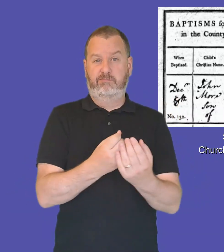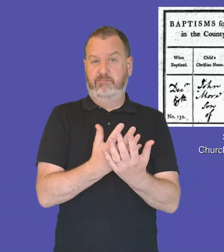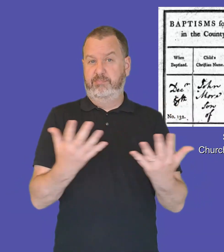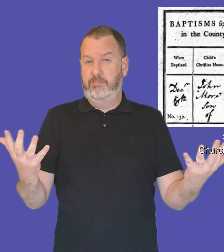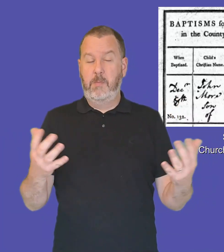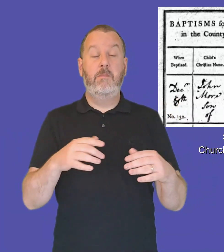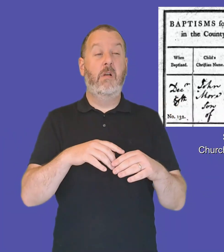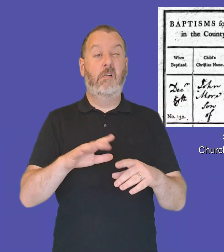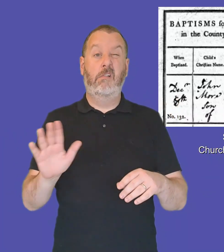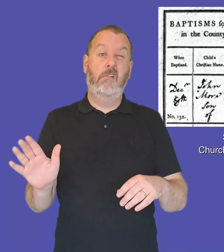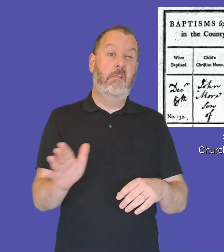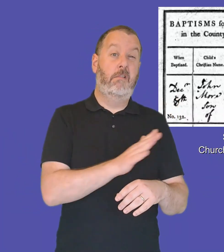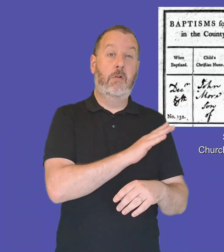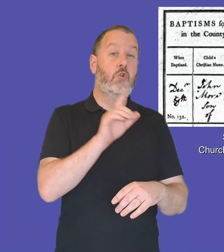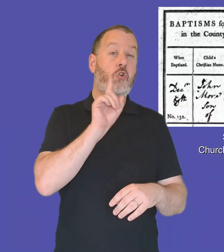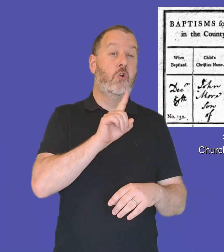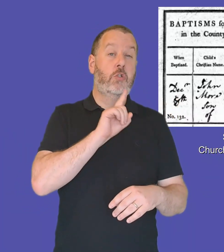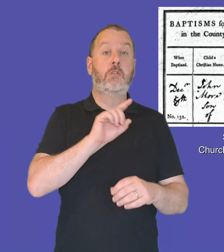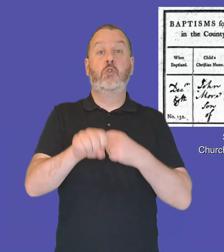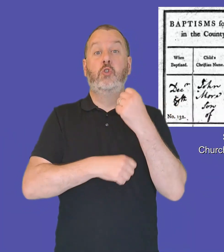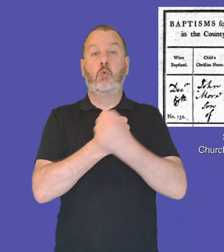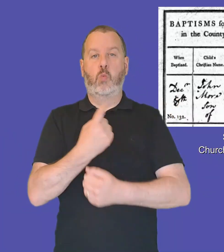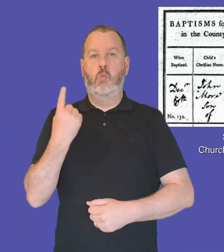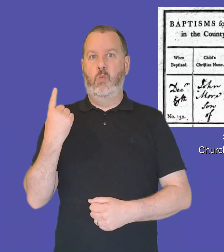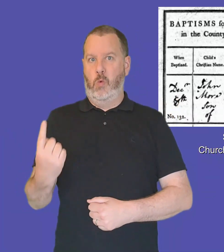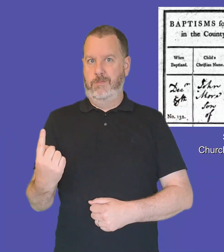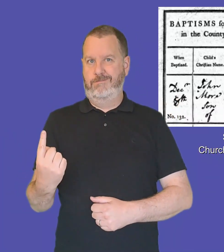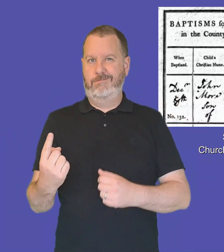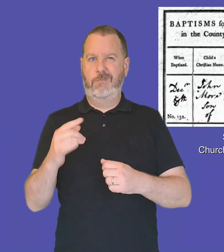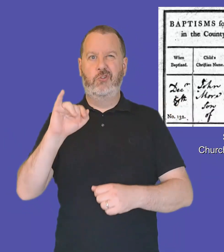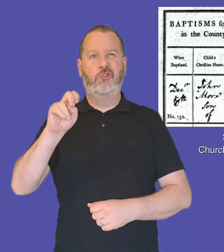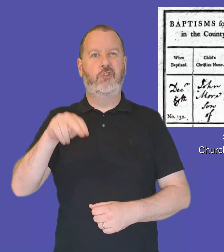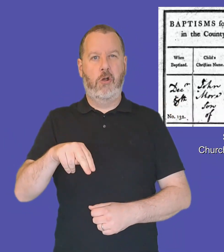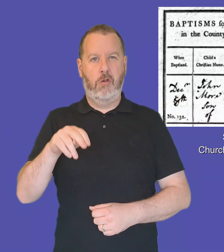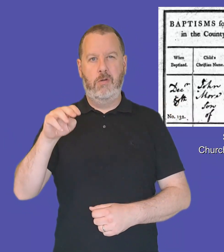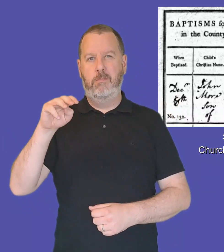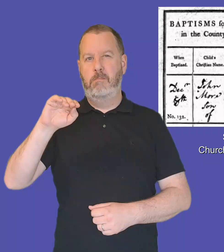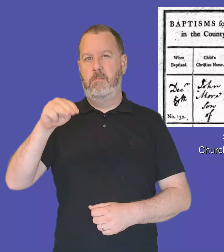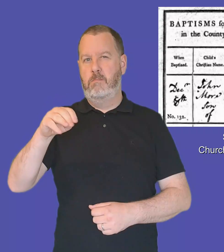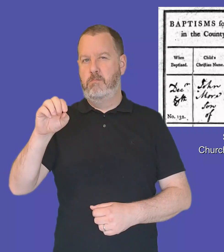They had many children, with John being the couple's only son.